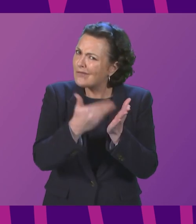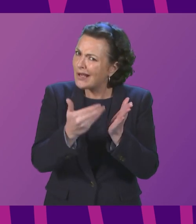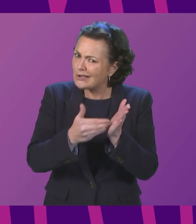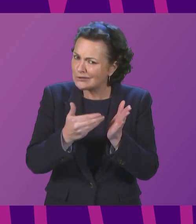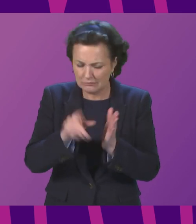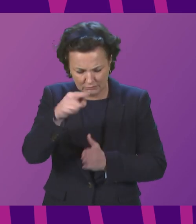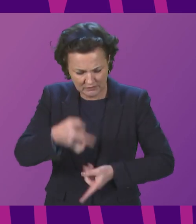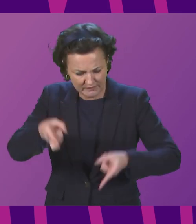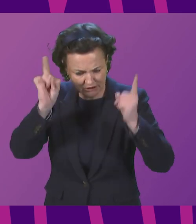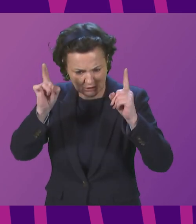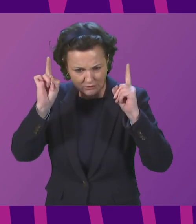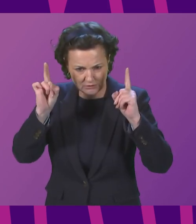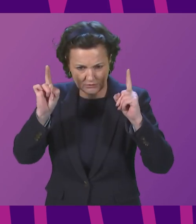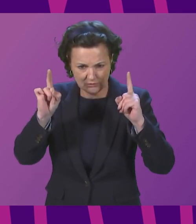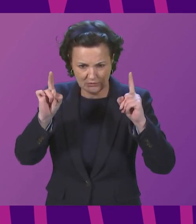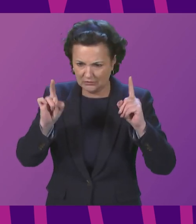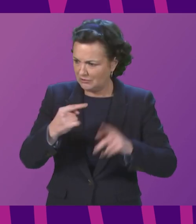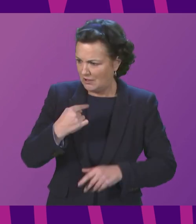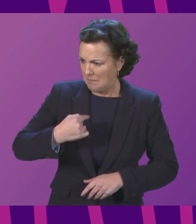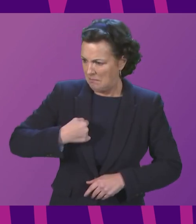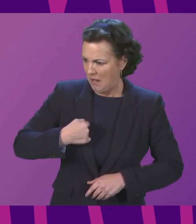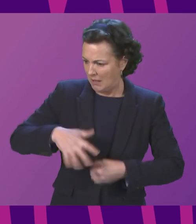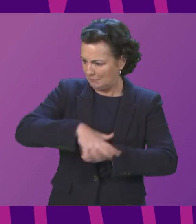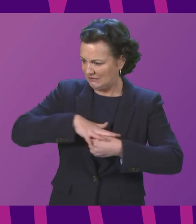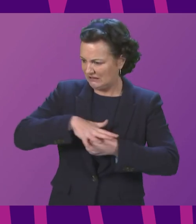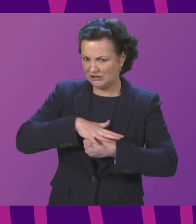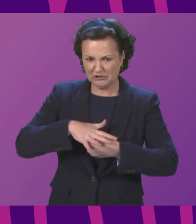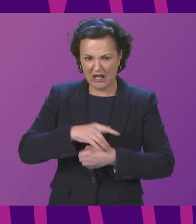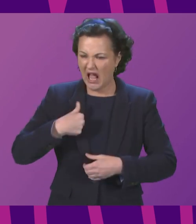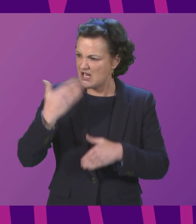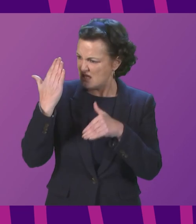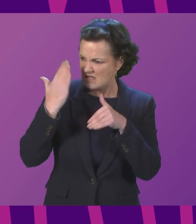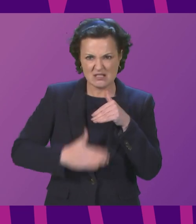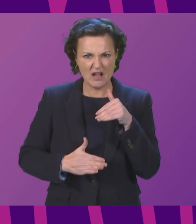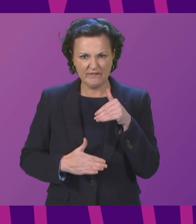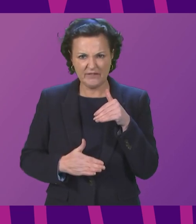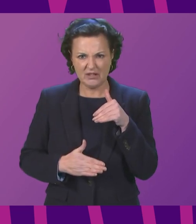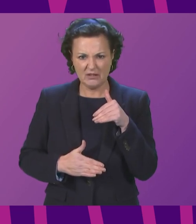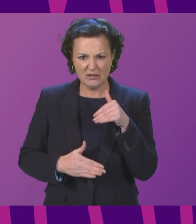the First Minister completely misrepresented my position. At no point have I ever been